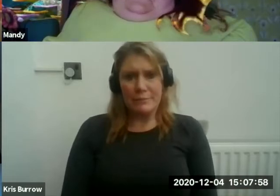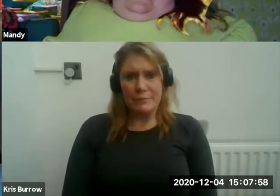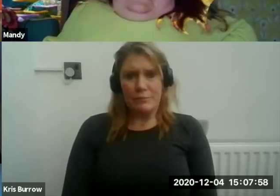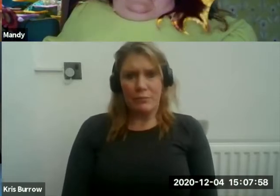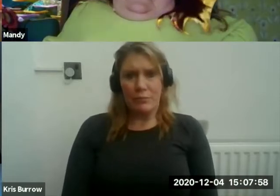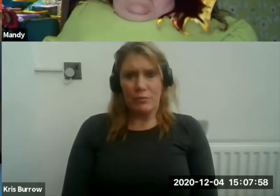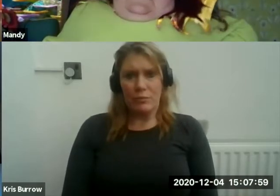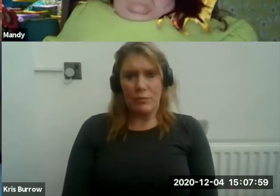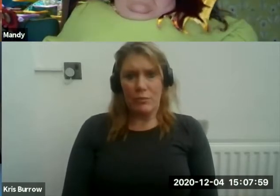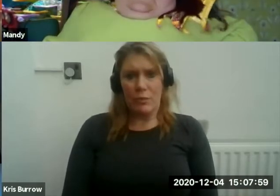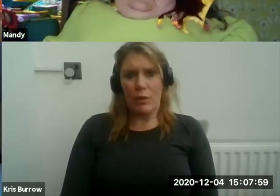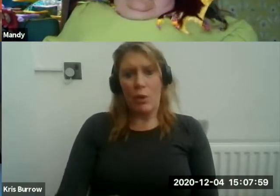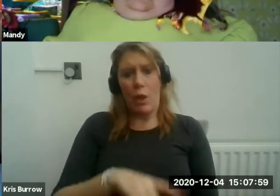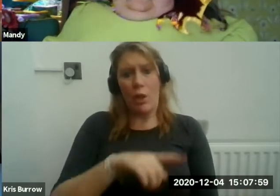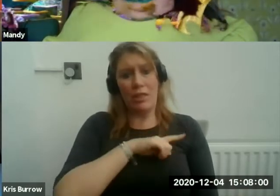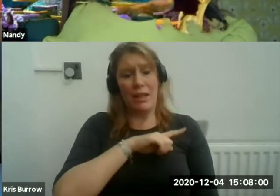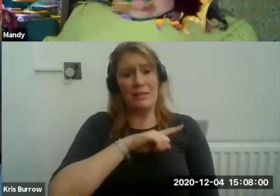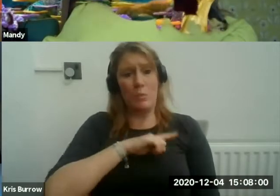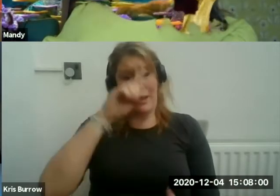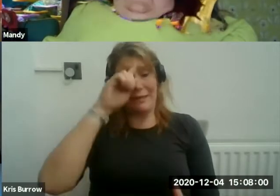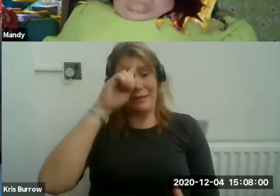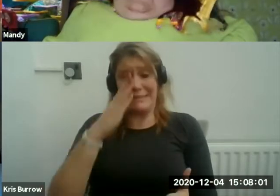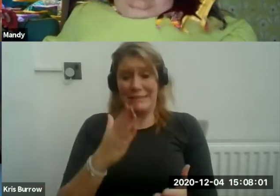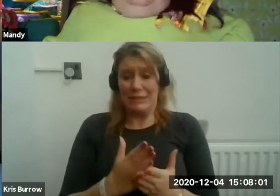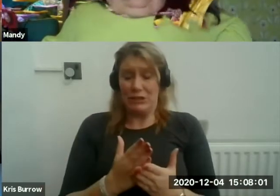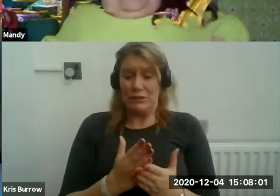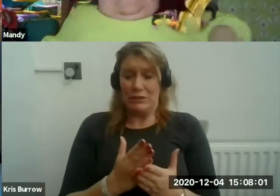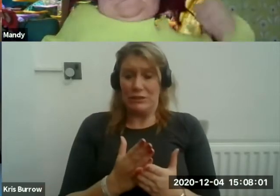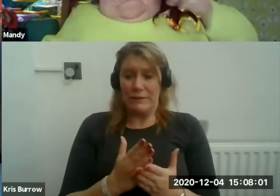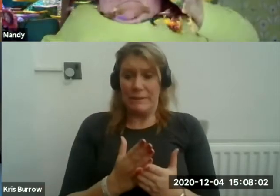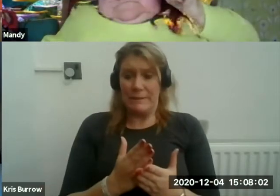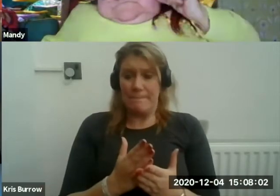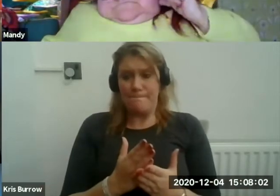decisions informing the, quite a few